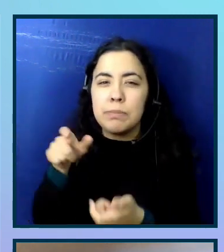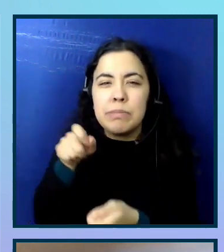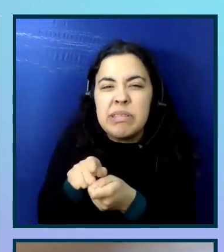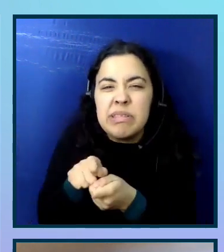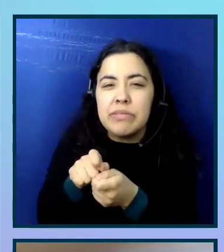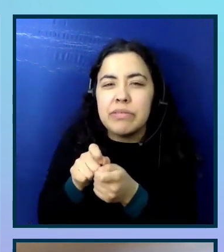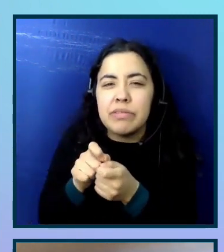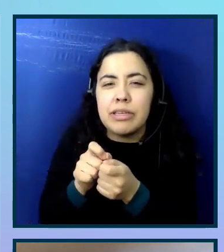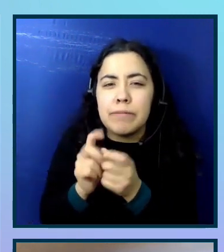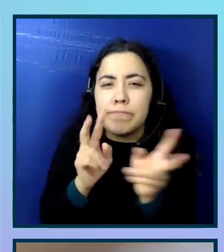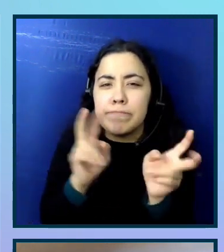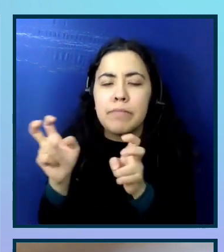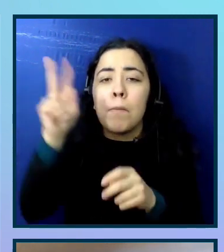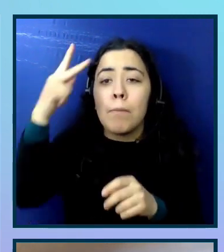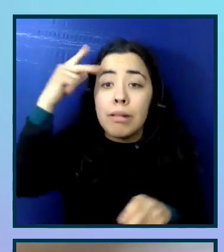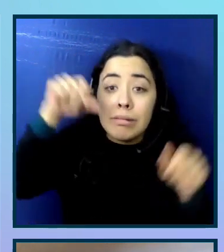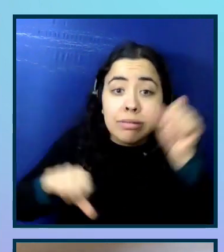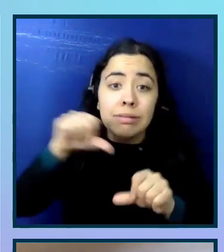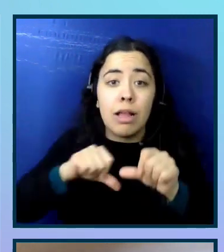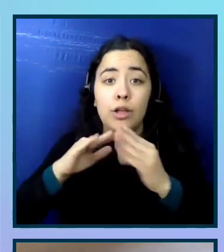community studies, ableism, history, activism,